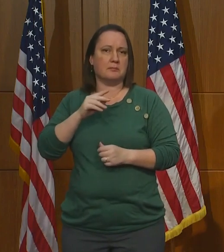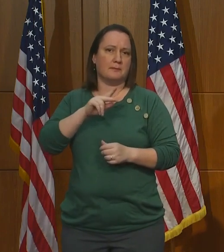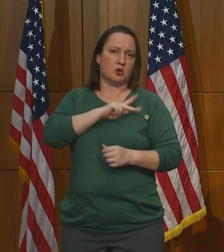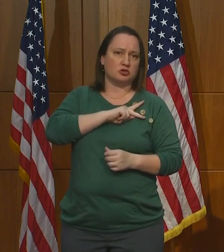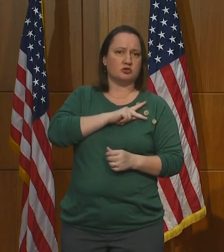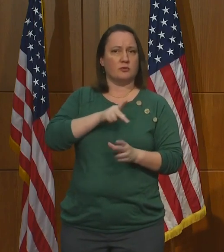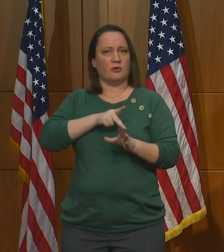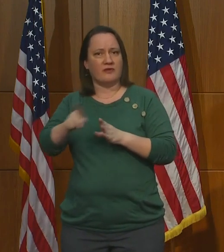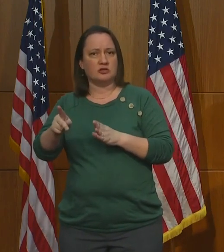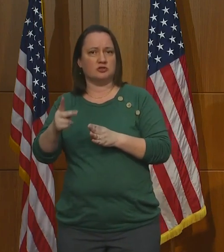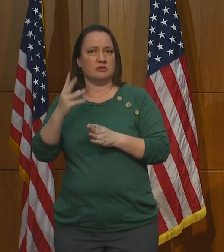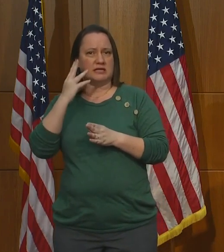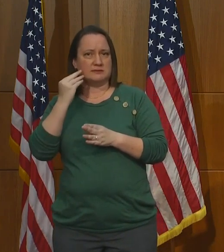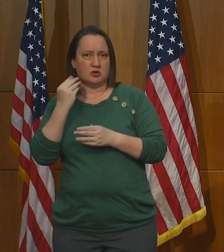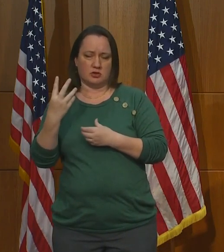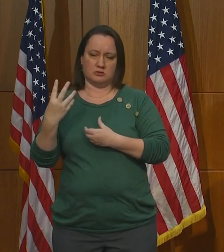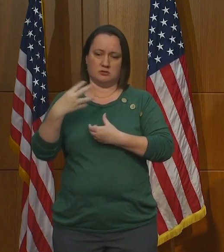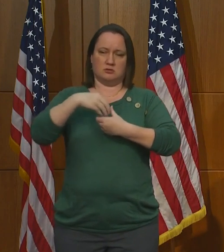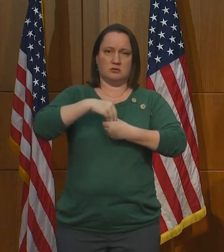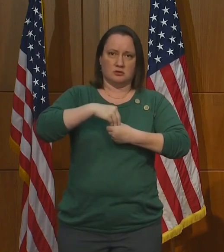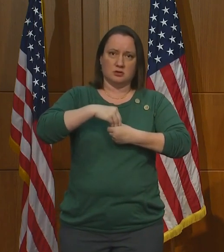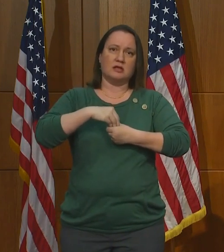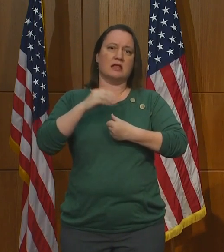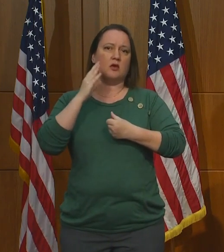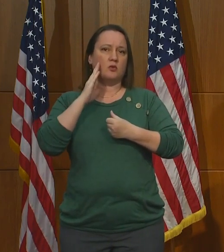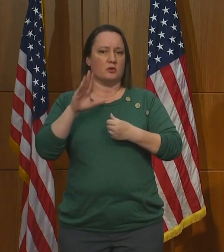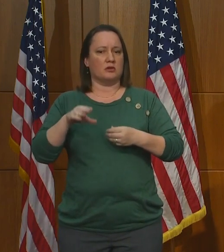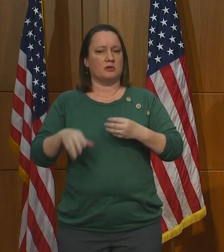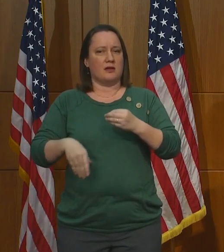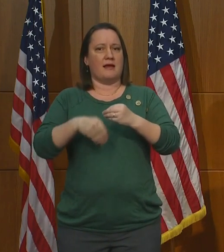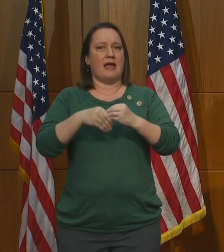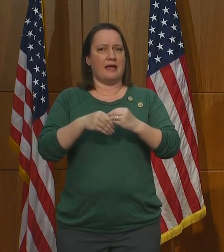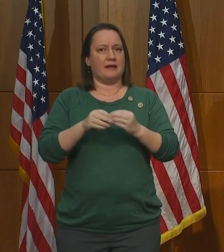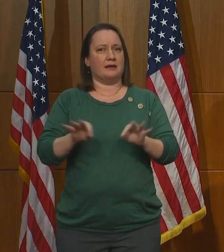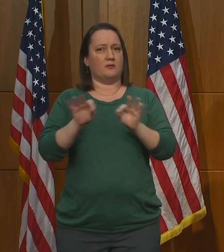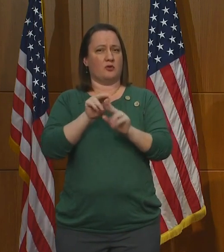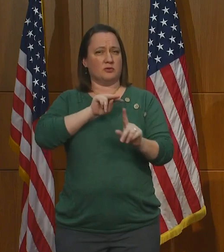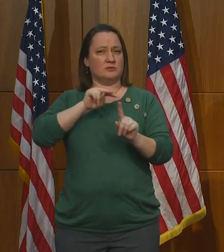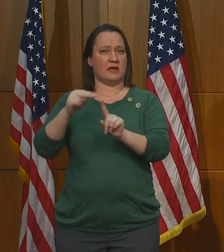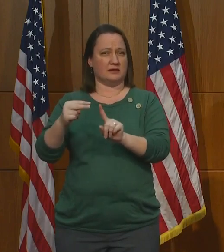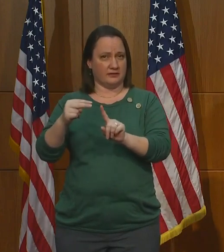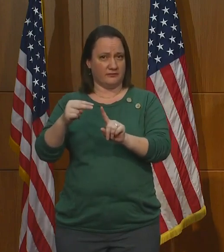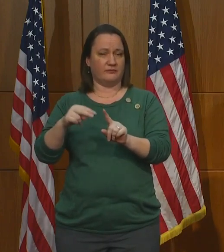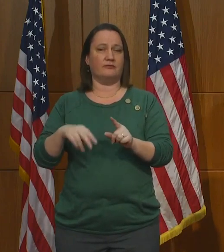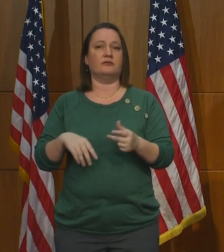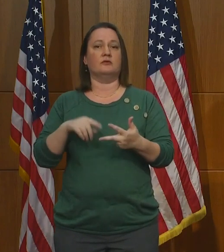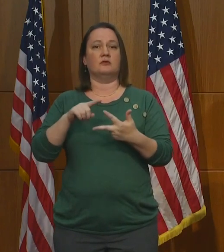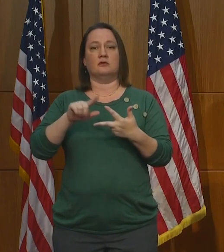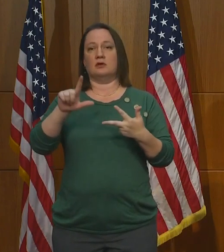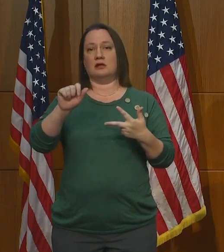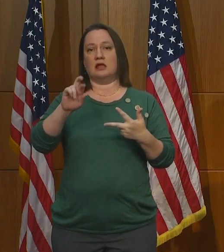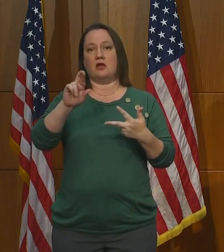PERSONAL AND PROFESSIONAL EXPERIENCE THAT WILL PROVIDE AN IMPORTANT PERSPECTIVE TO THE